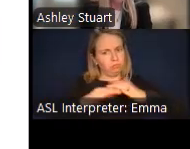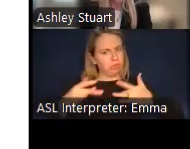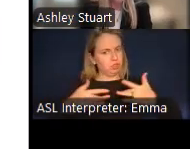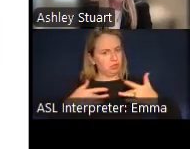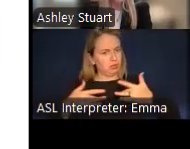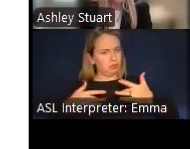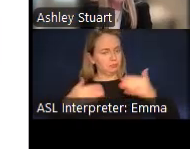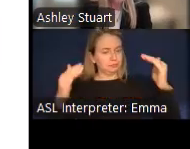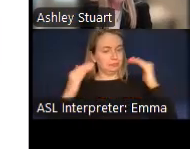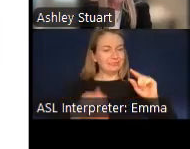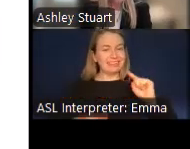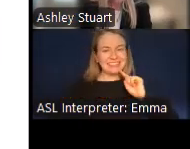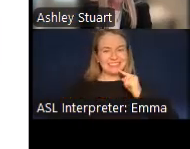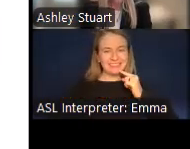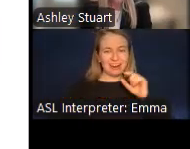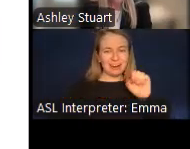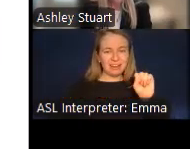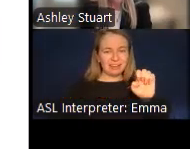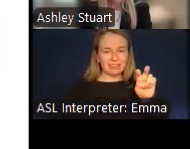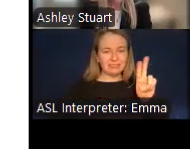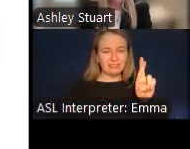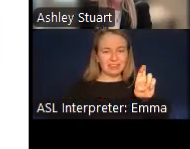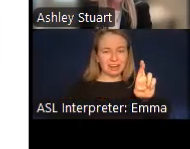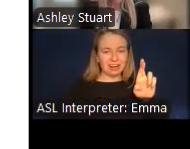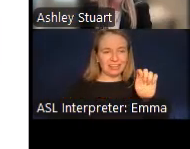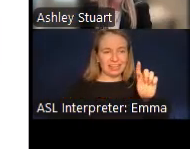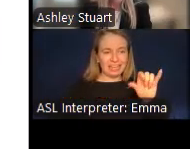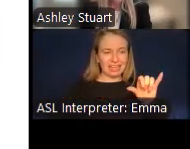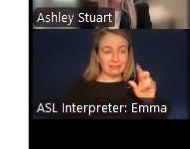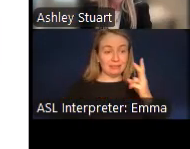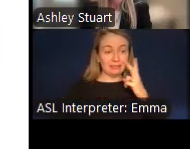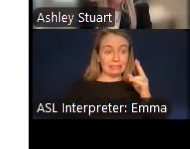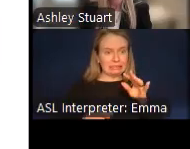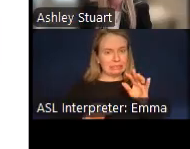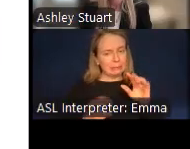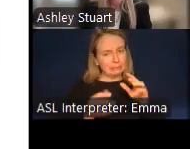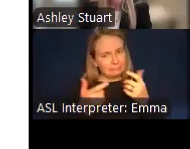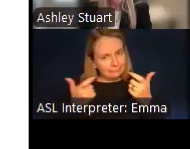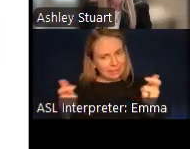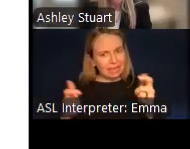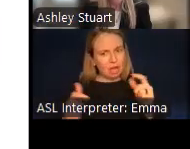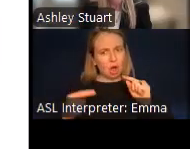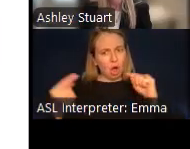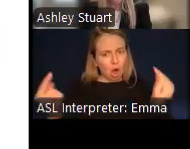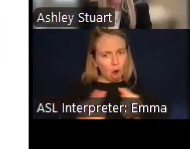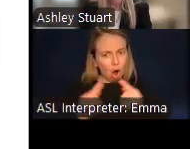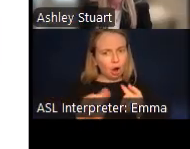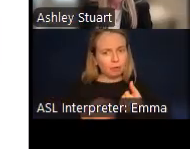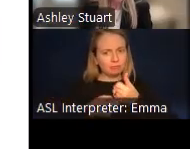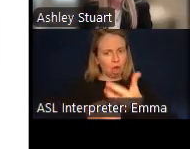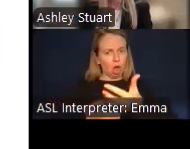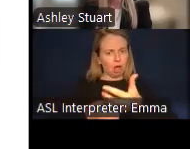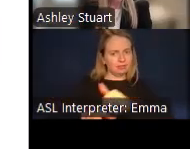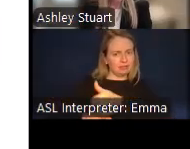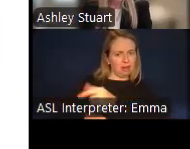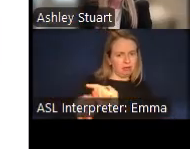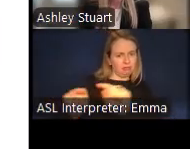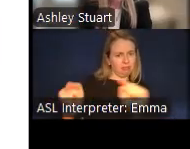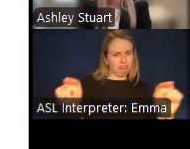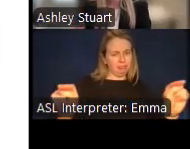the severity of the behavior. So when we're seeing significant harm being caused to others. So there's a pretty big difference